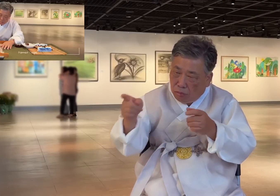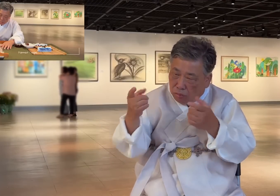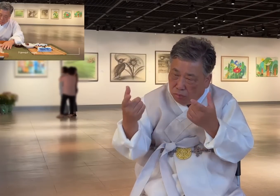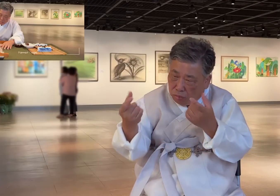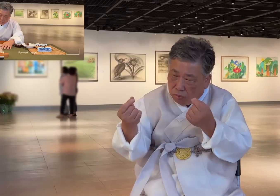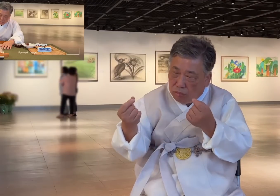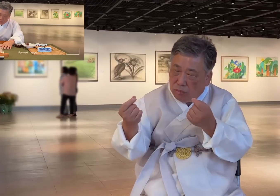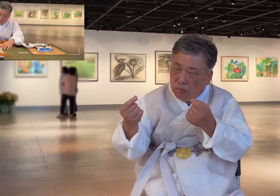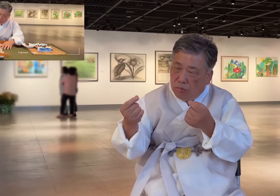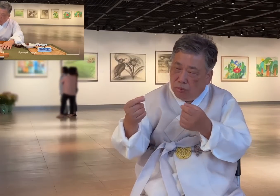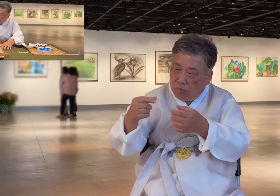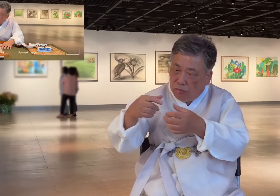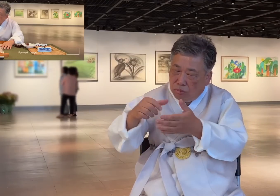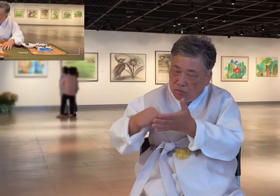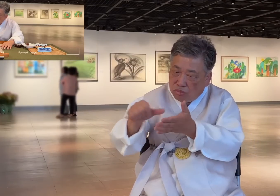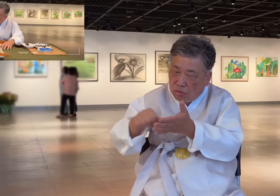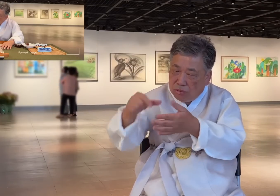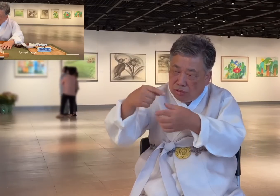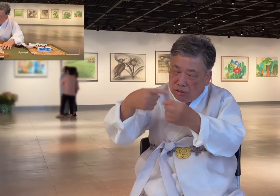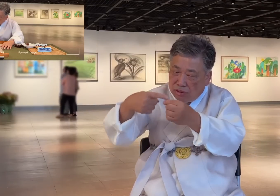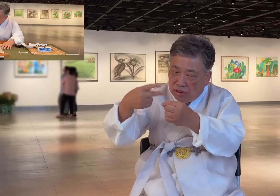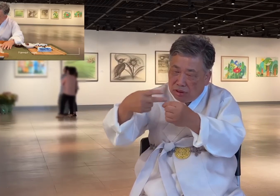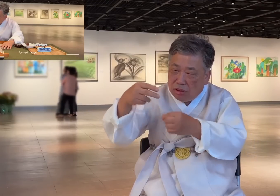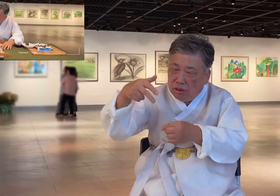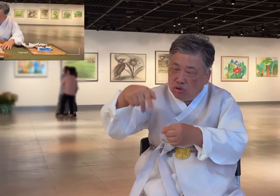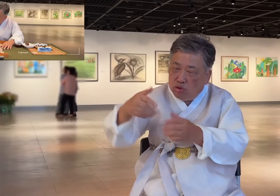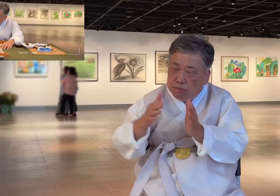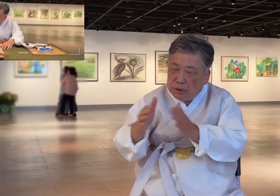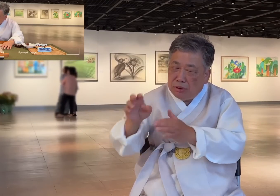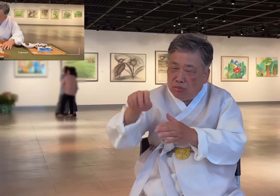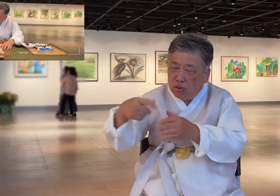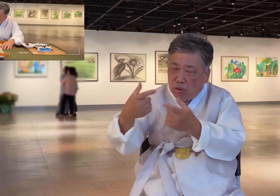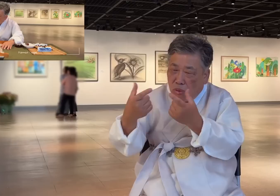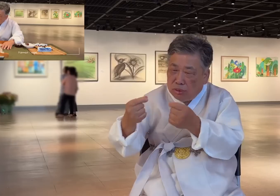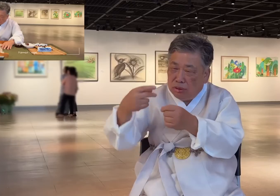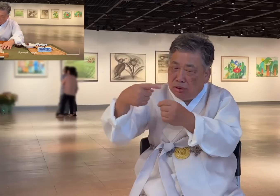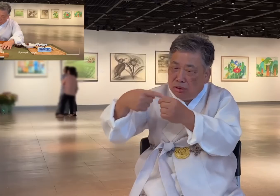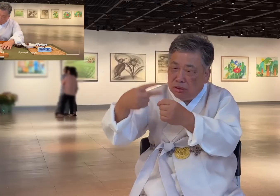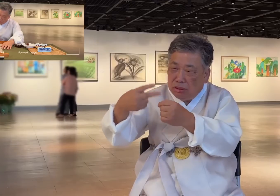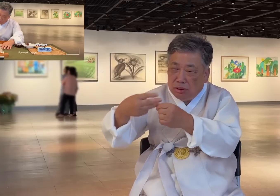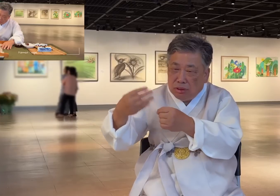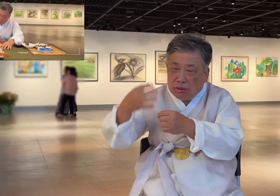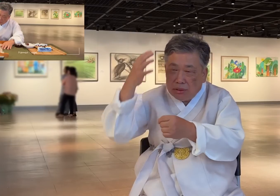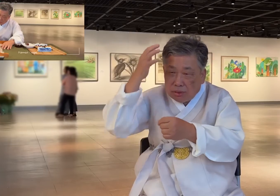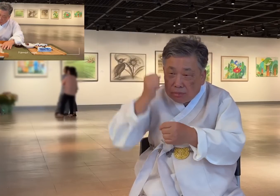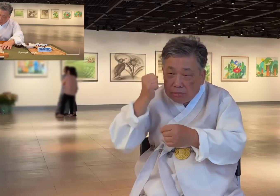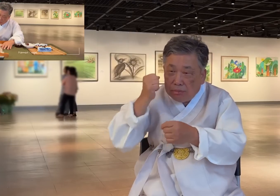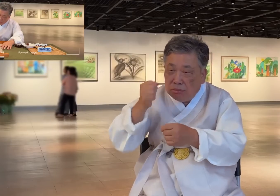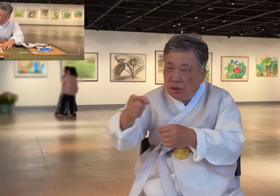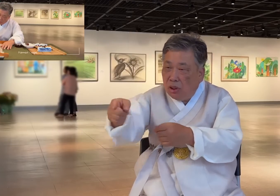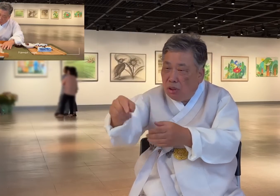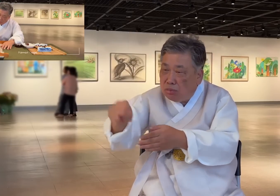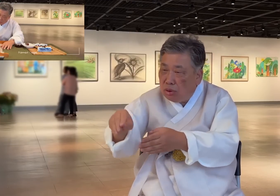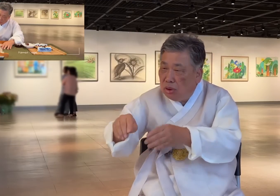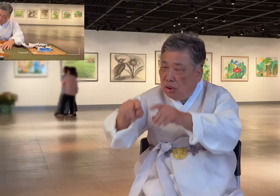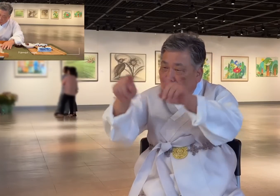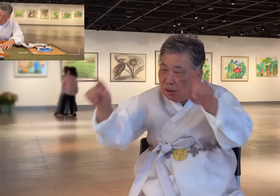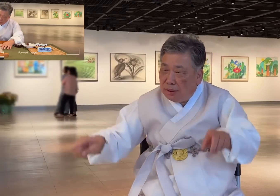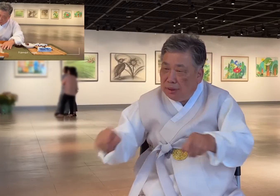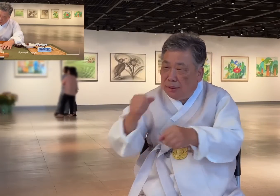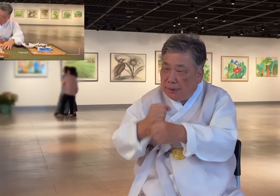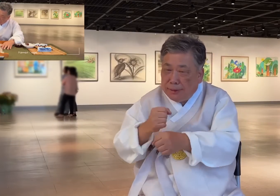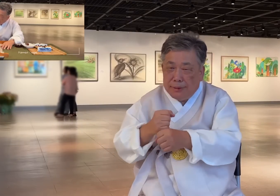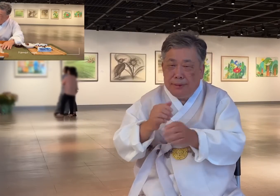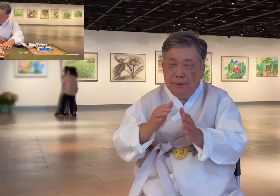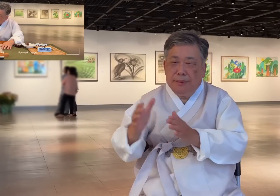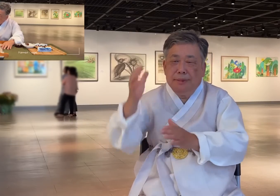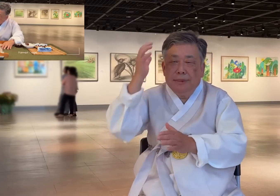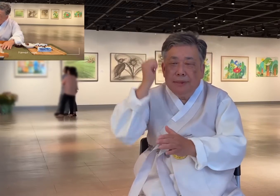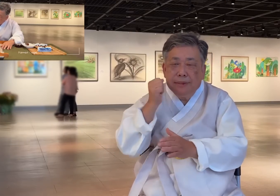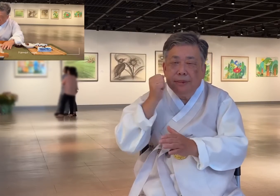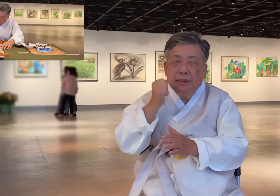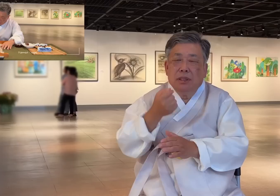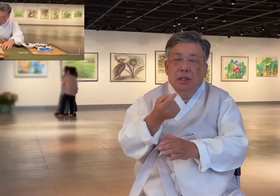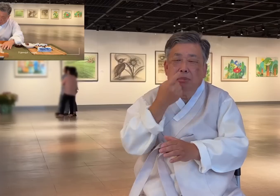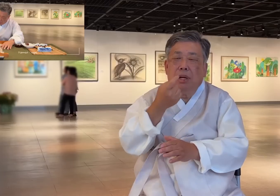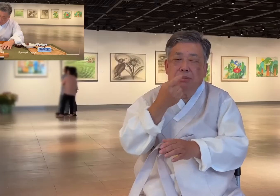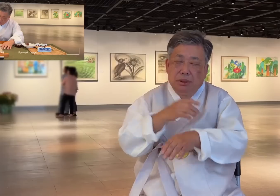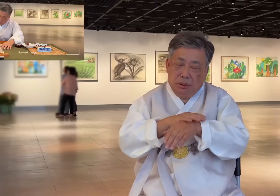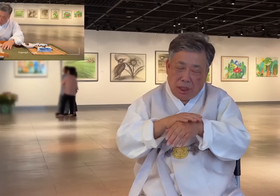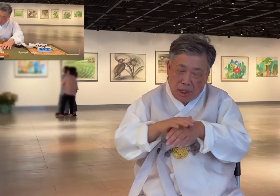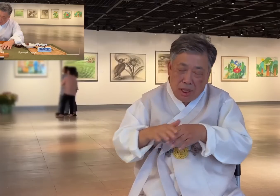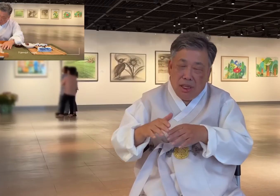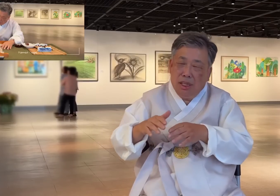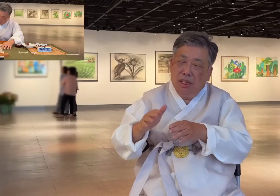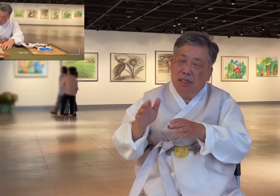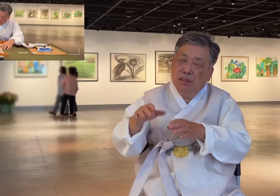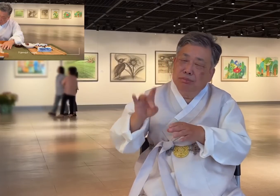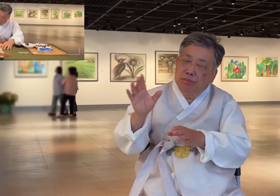learned various things such as preparing for competitions.